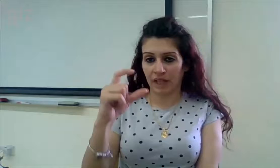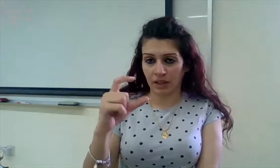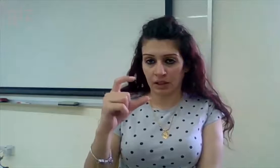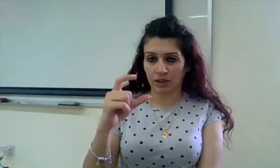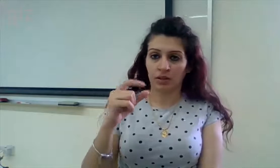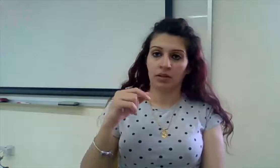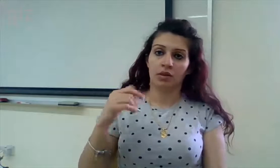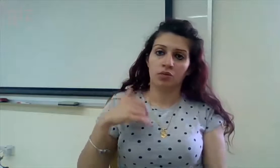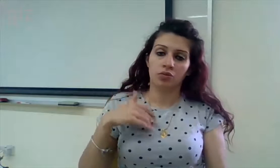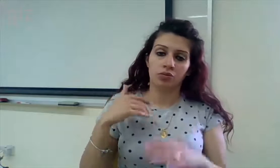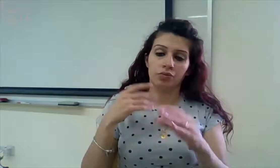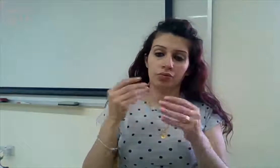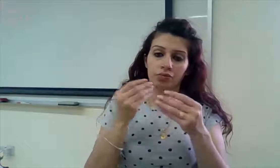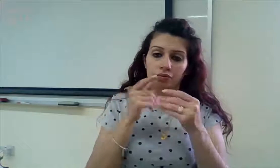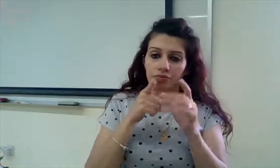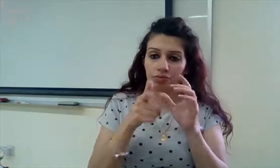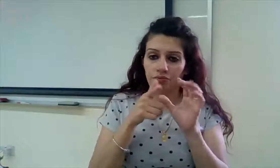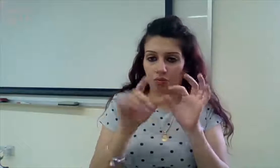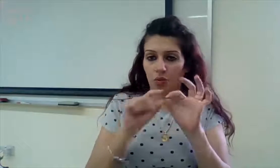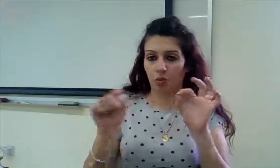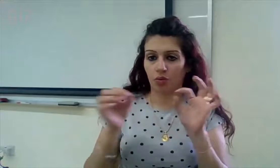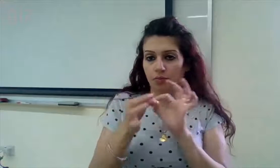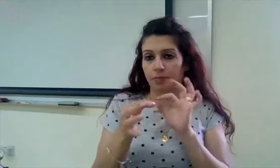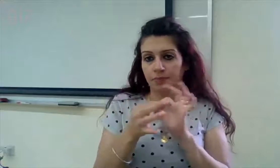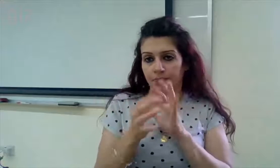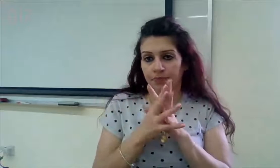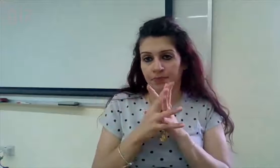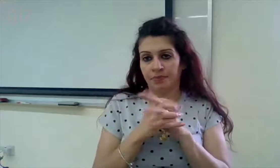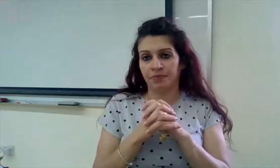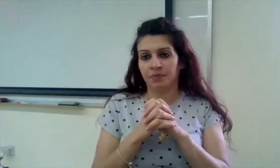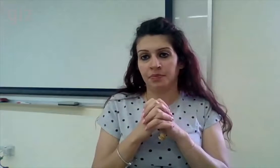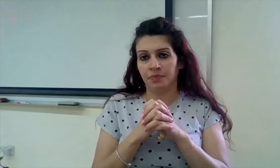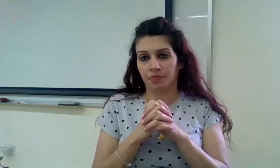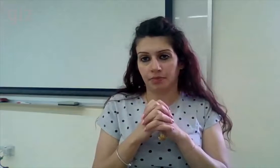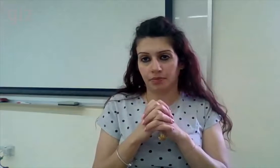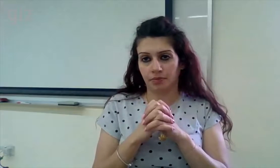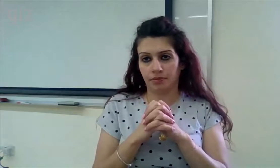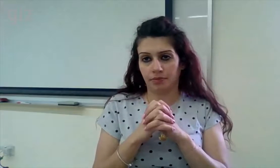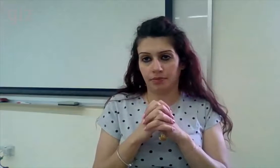and we will share with them we will share the results in the chat and most